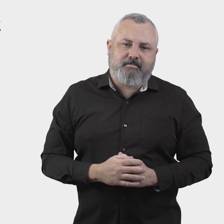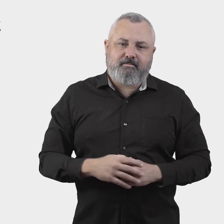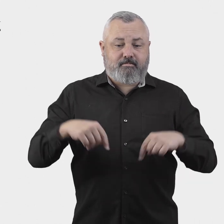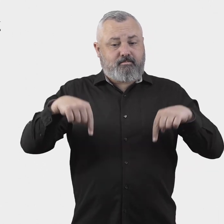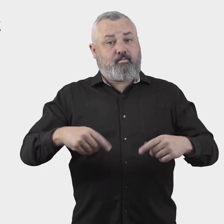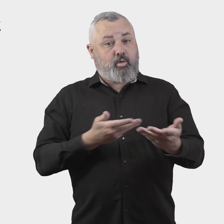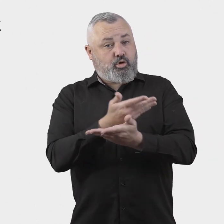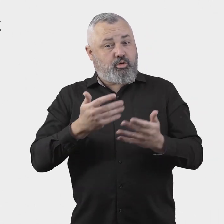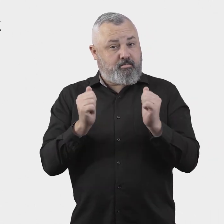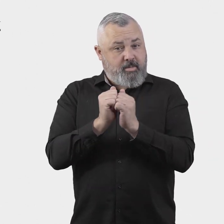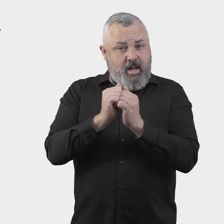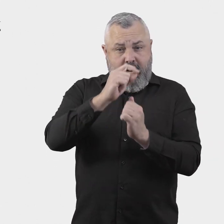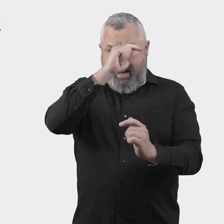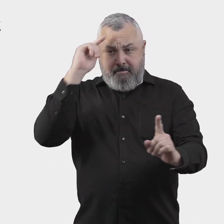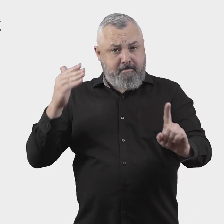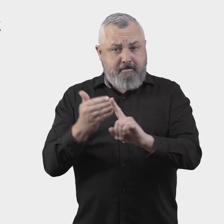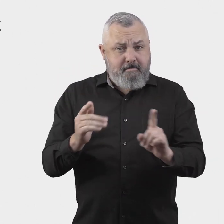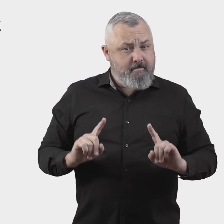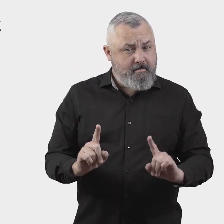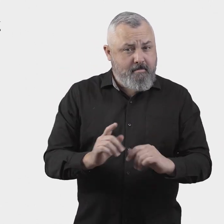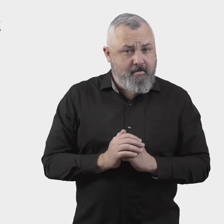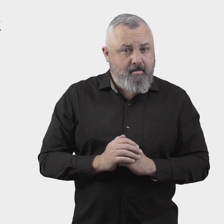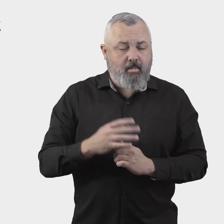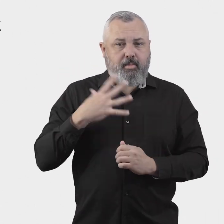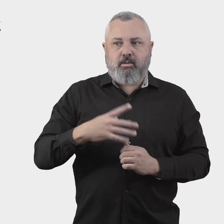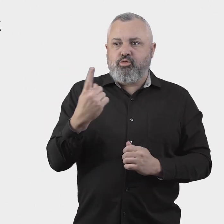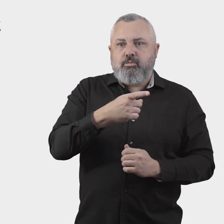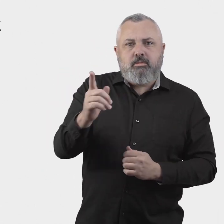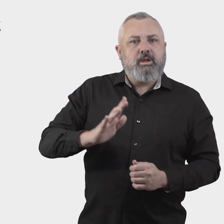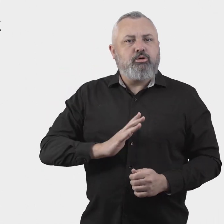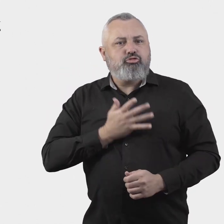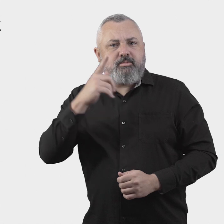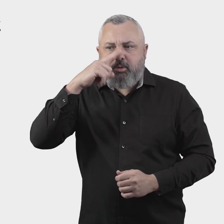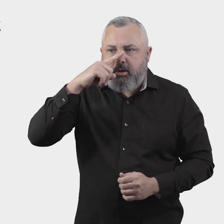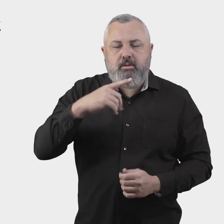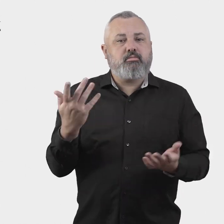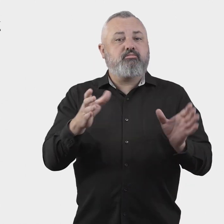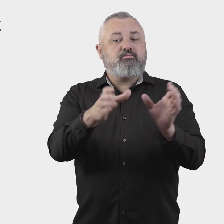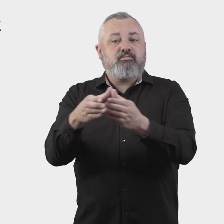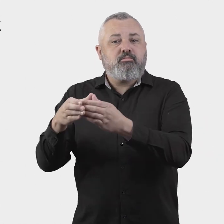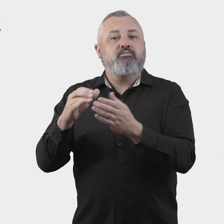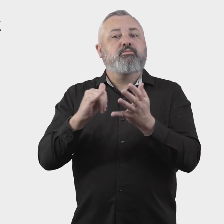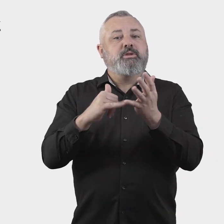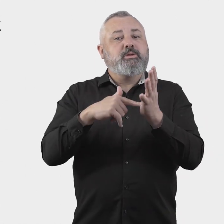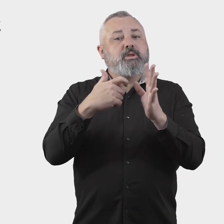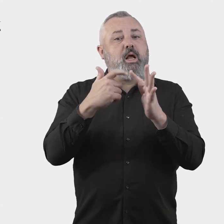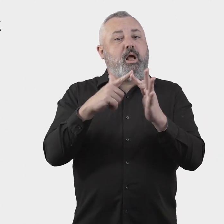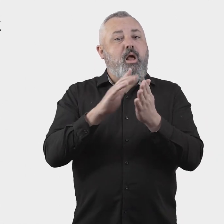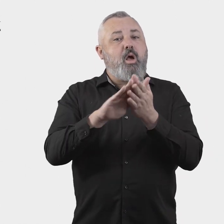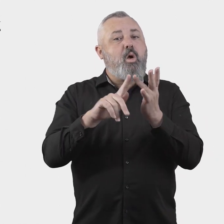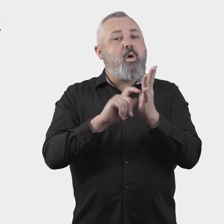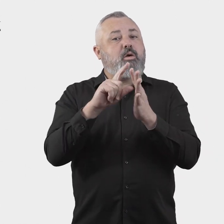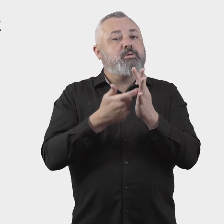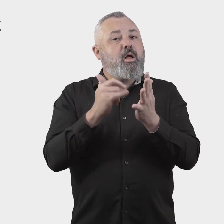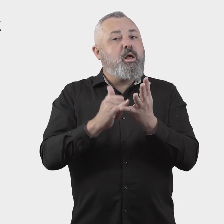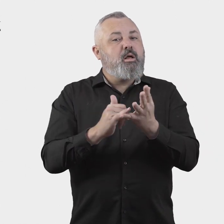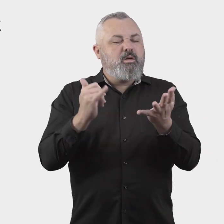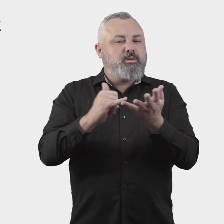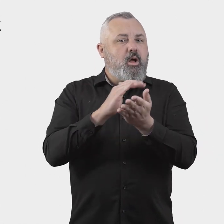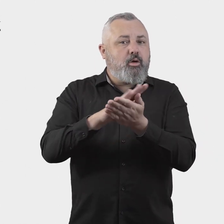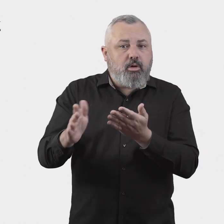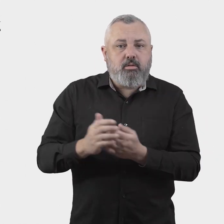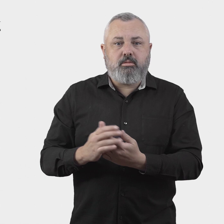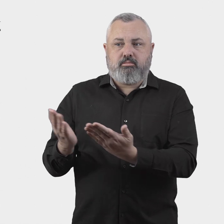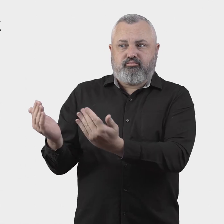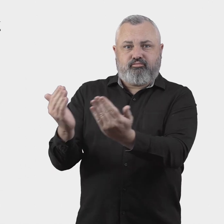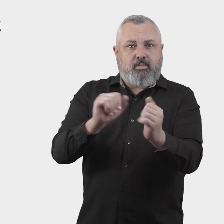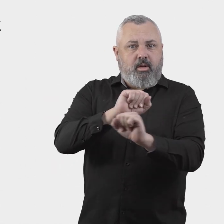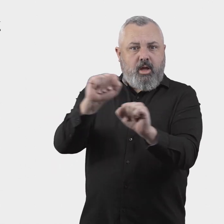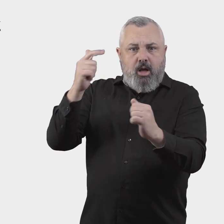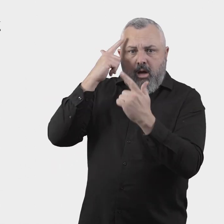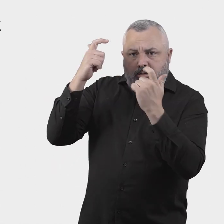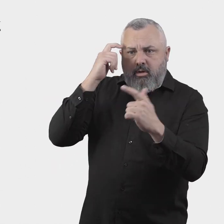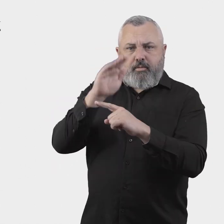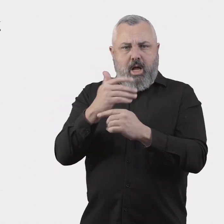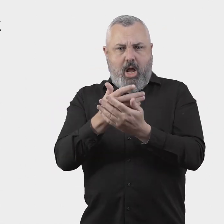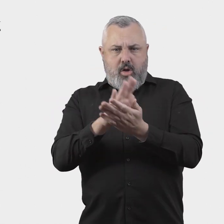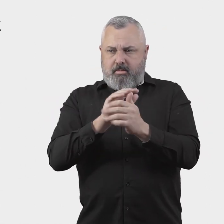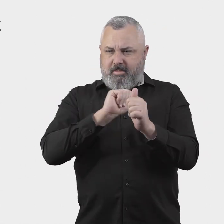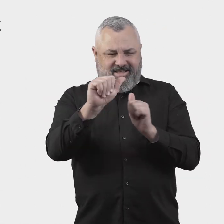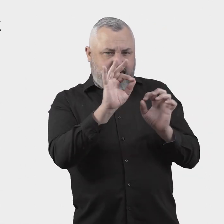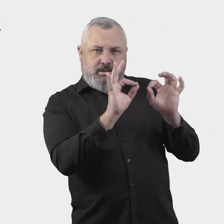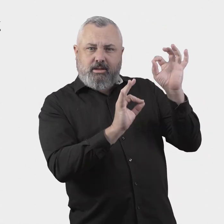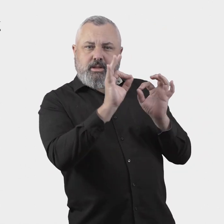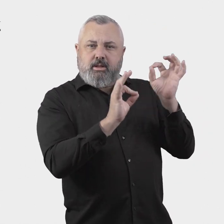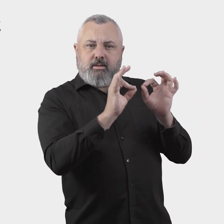The purpose of this consultation paper is to seek input from interested stakeholders on the design and